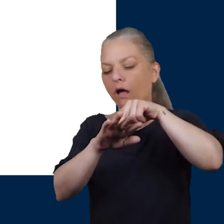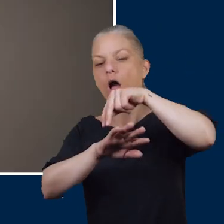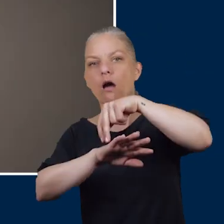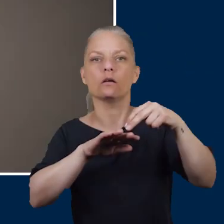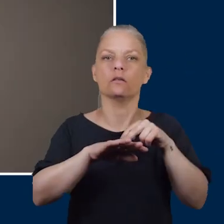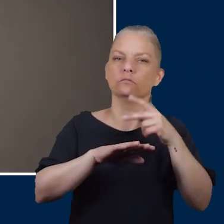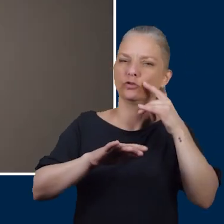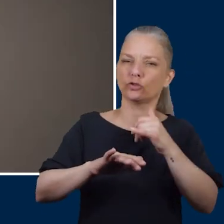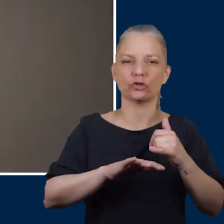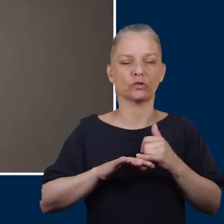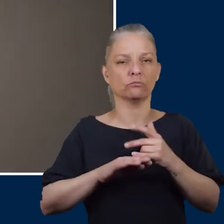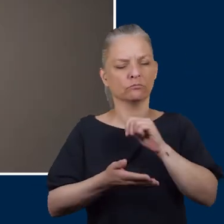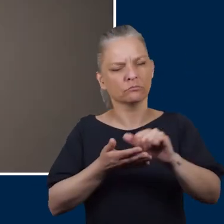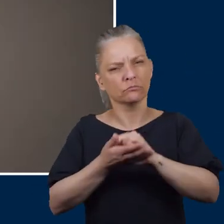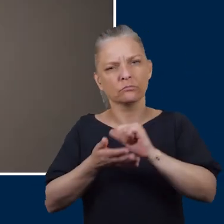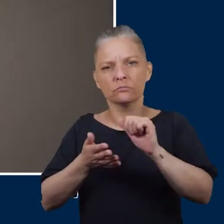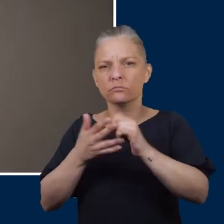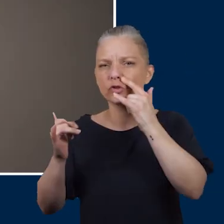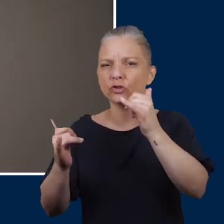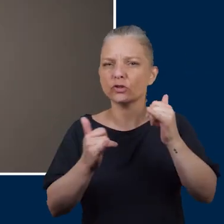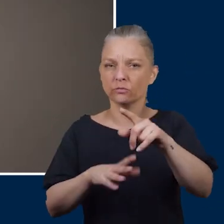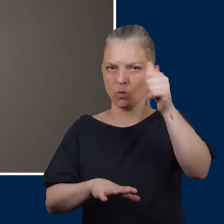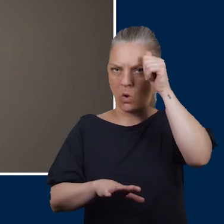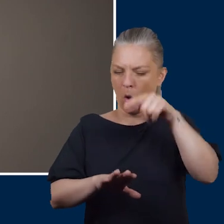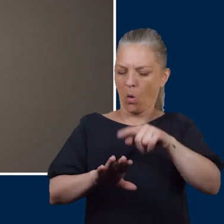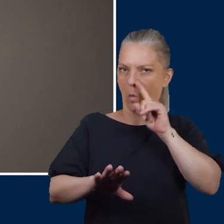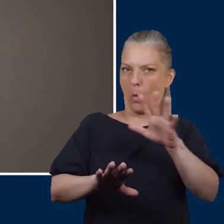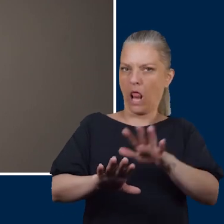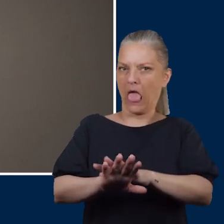If you are checking your feet daily you know what they look like and you should notice any